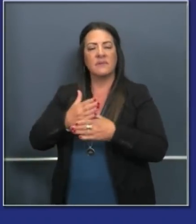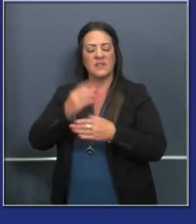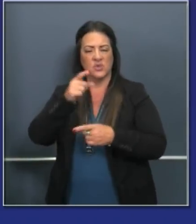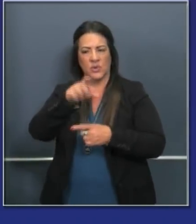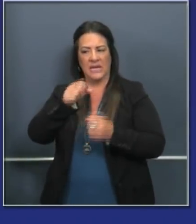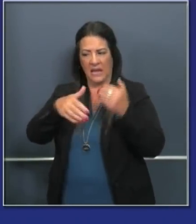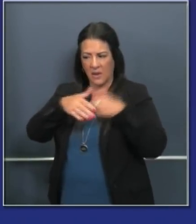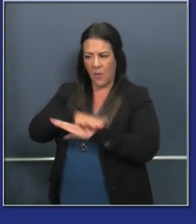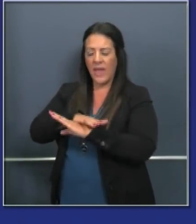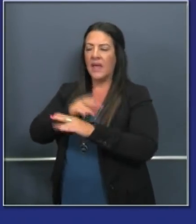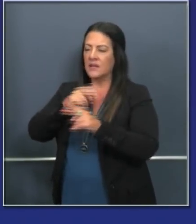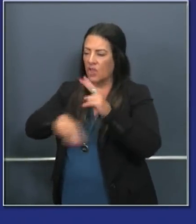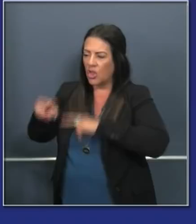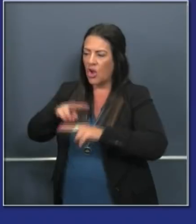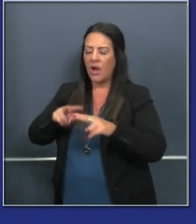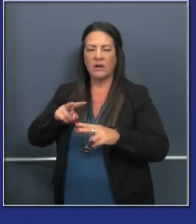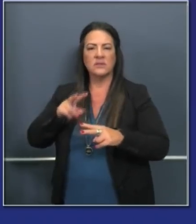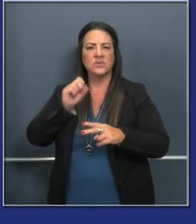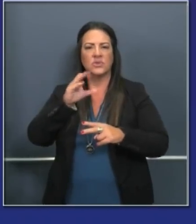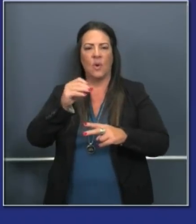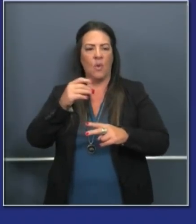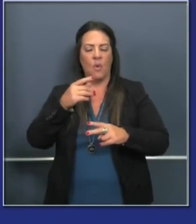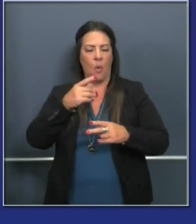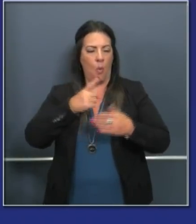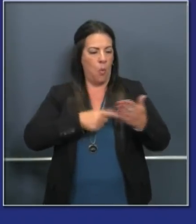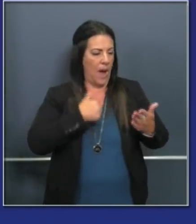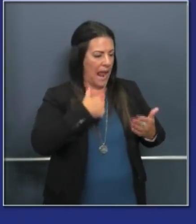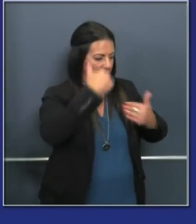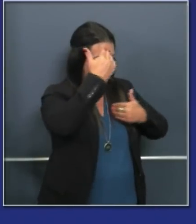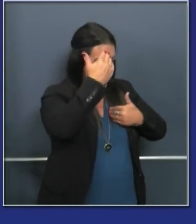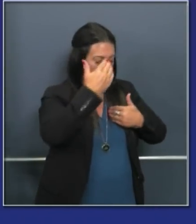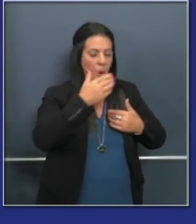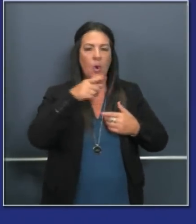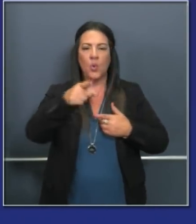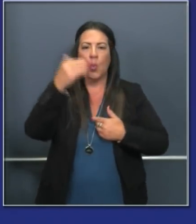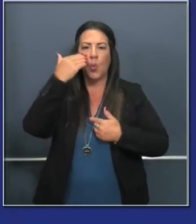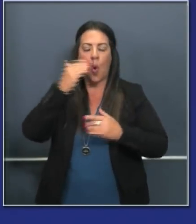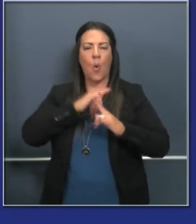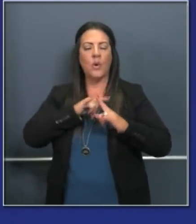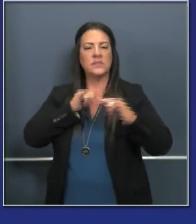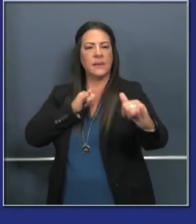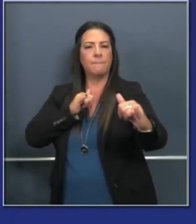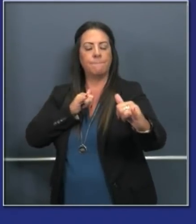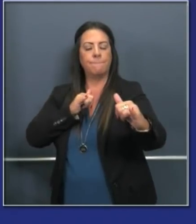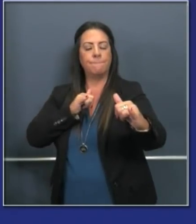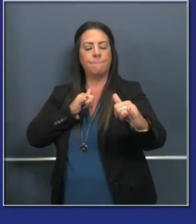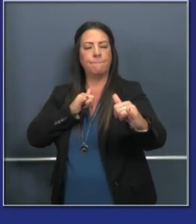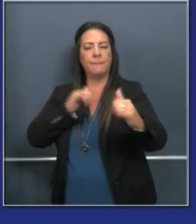PREVIOUS DAYS. WE ARE NOW MAKING ALL OF THAT AVAILABLE AS WELL. TRYING TO GAIN BE AS